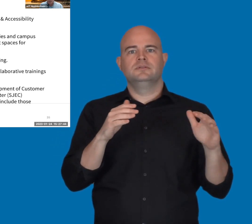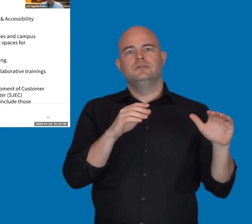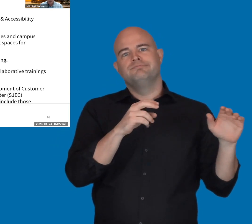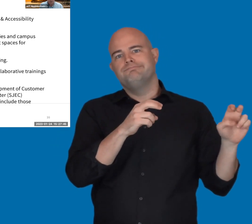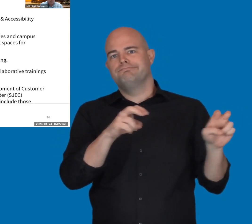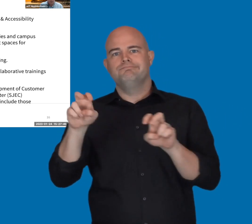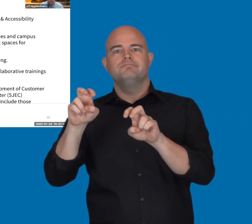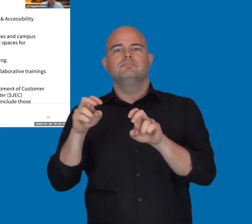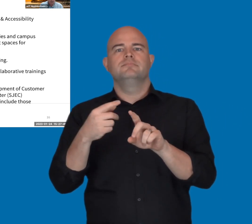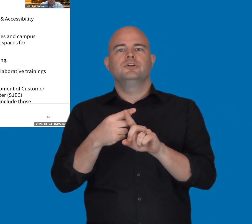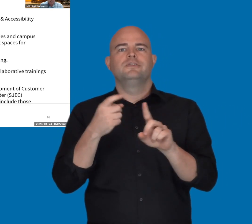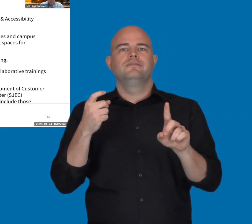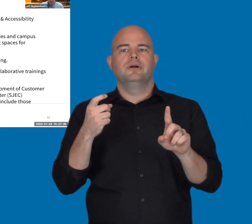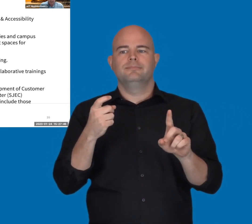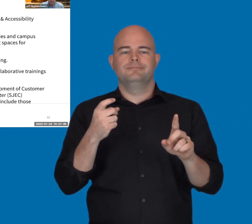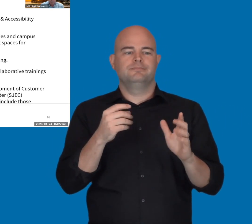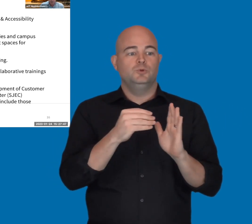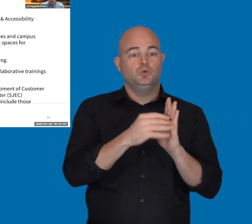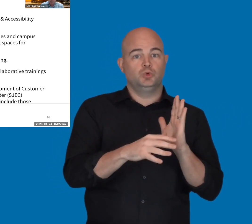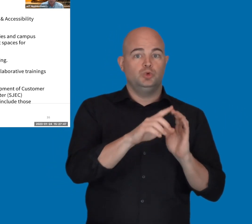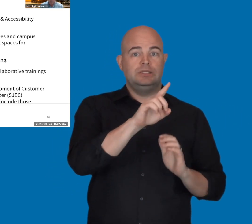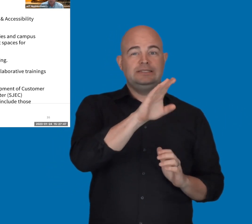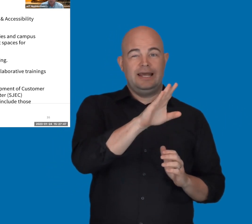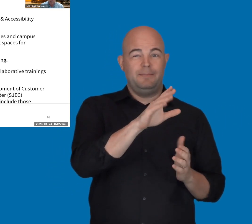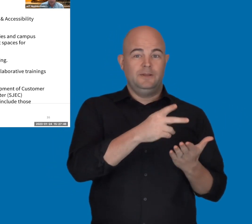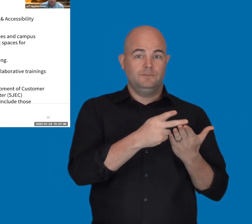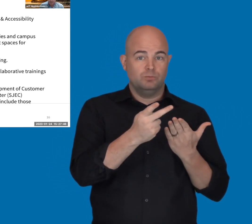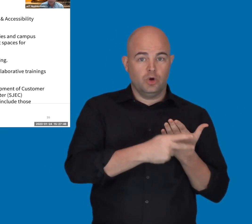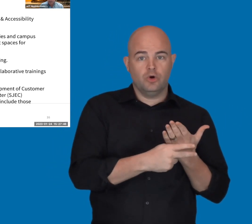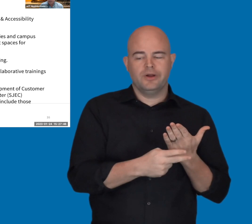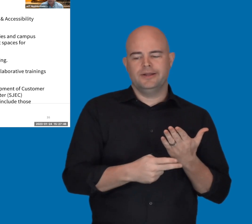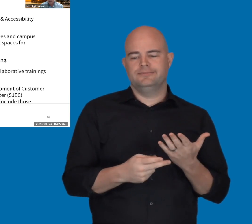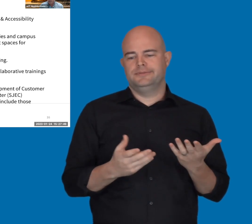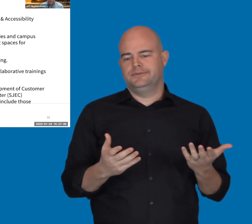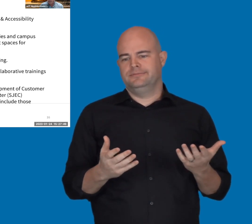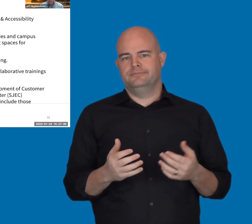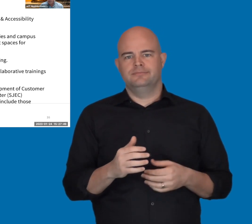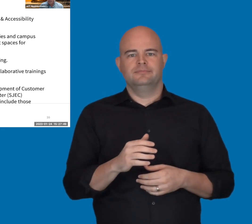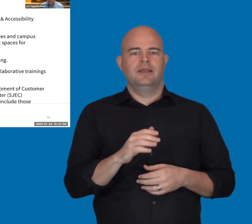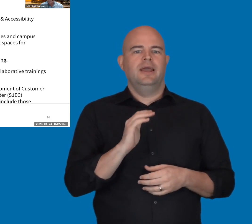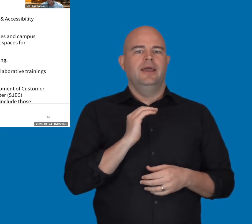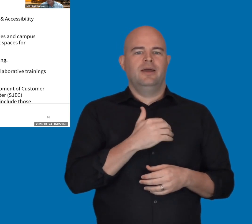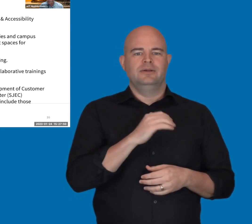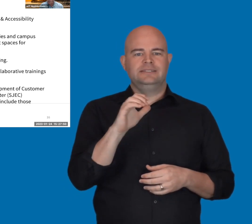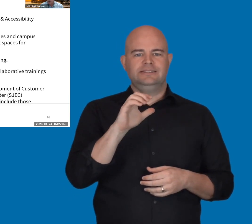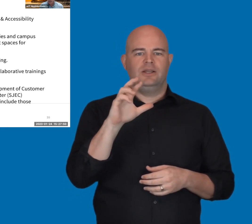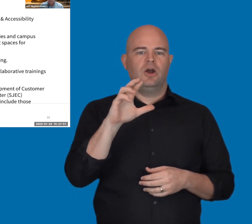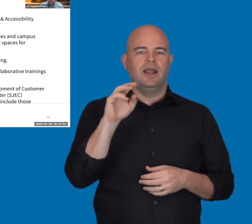to support accessible social media content. So, we kind of have a rule, so to speak informally that goes